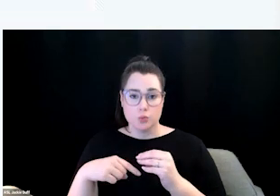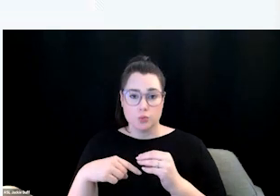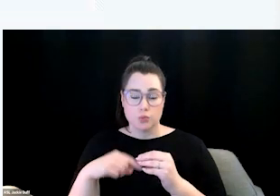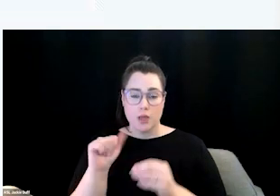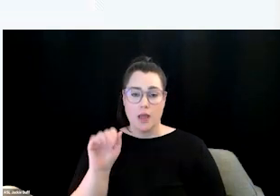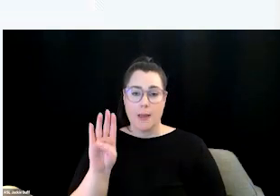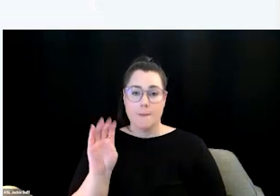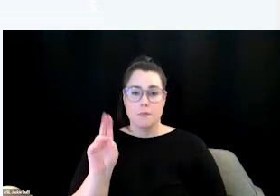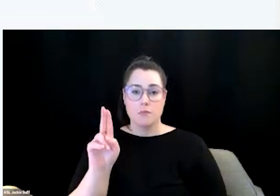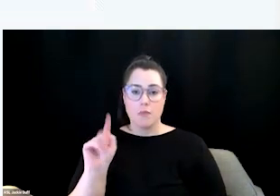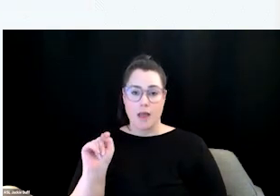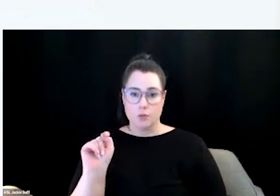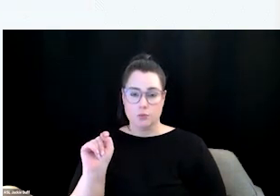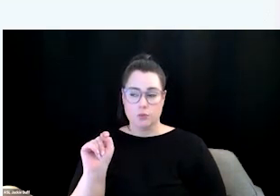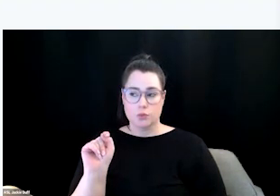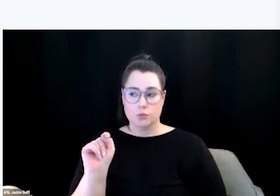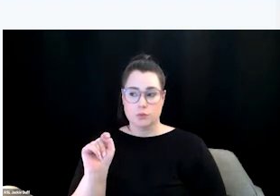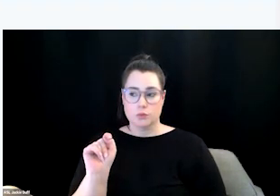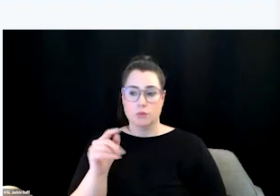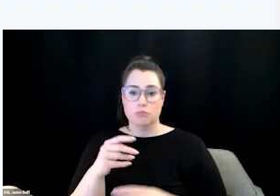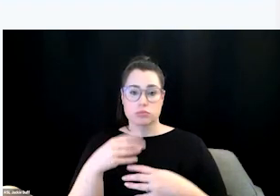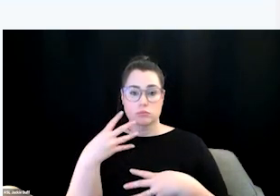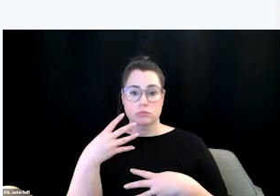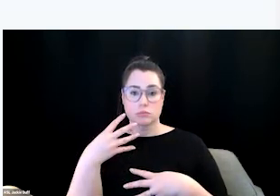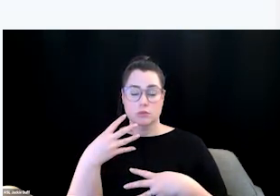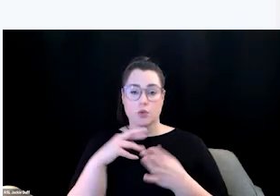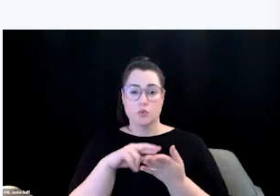Once you click on About, you'll get a list of Research.gov services.